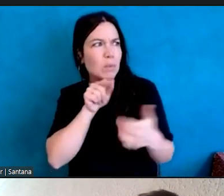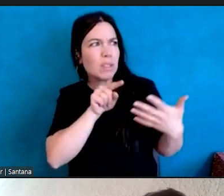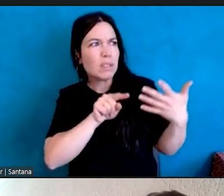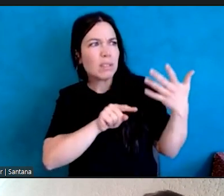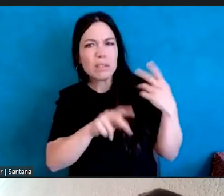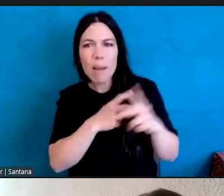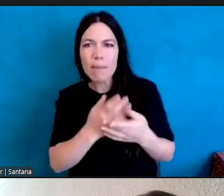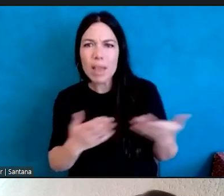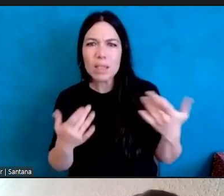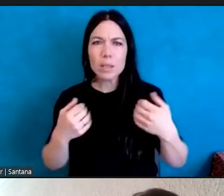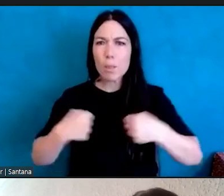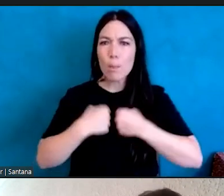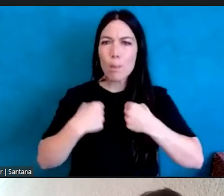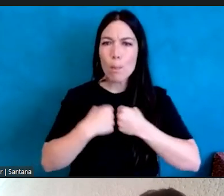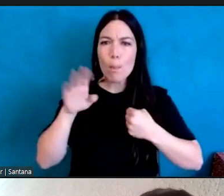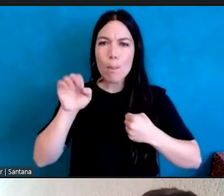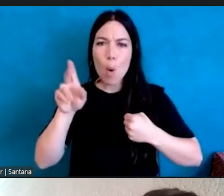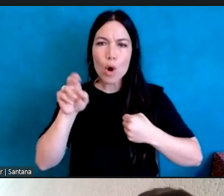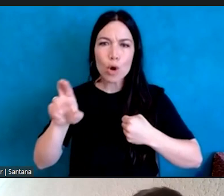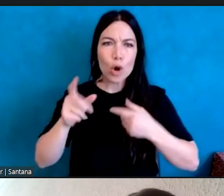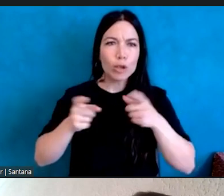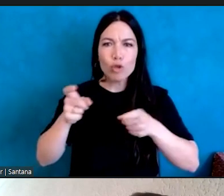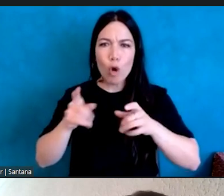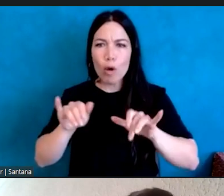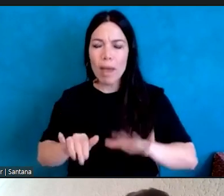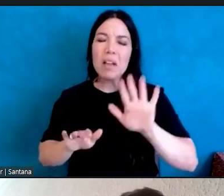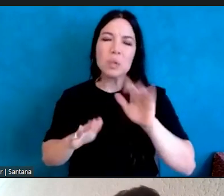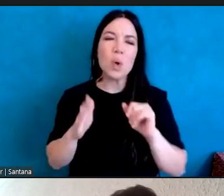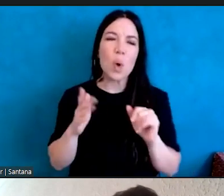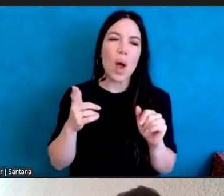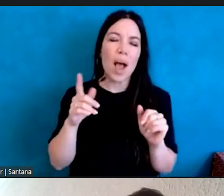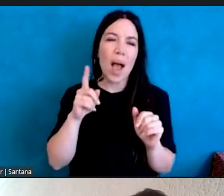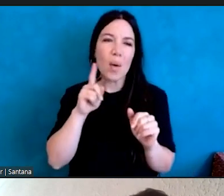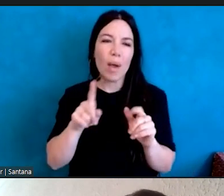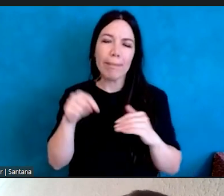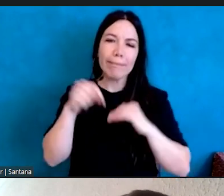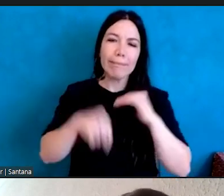I'm hoping to pick up that project again later, but I just want to draw your attention to those type of things that go on.